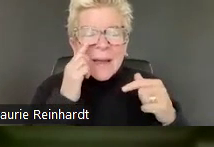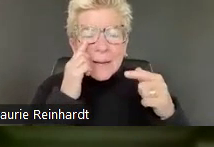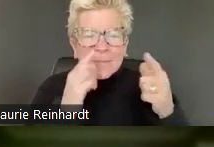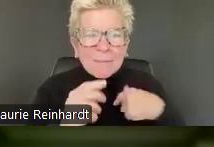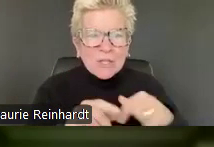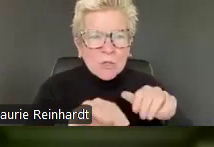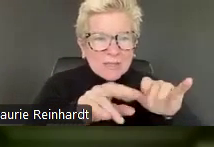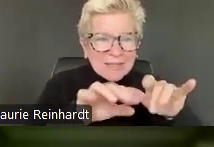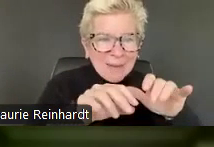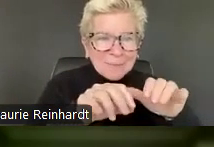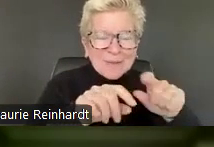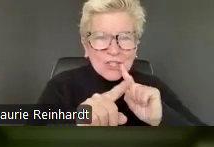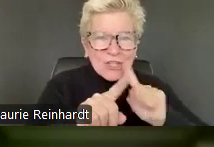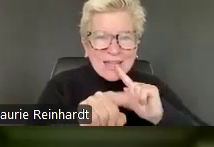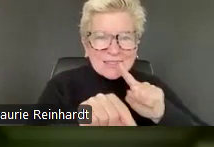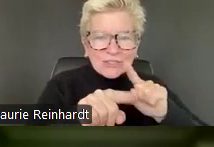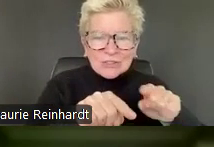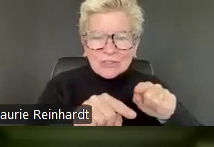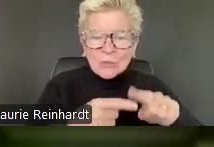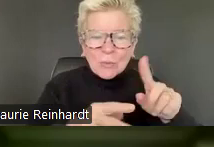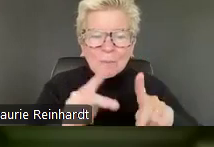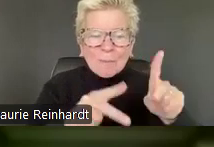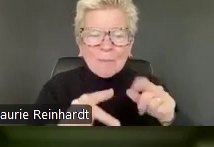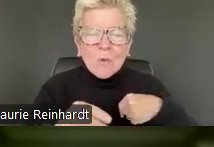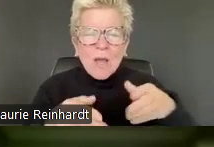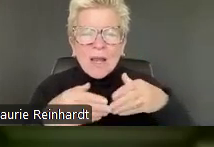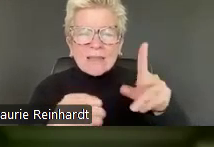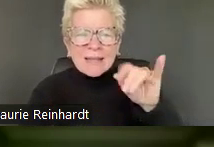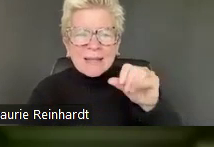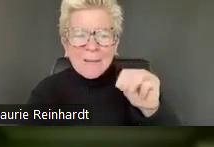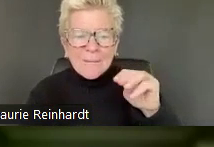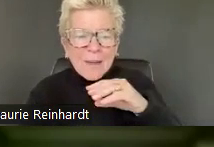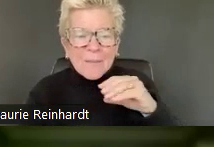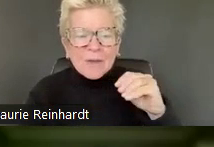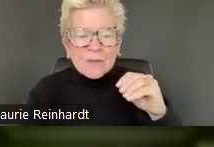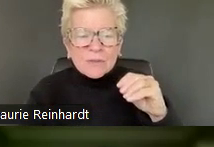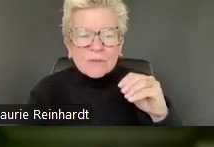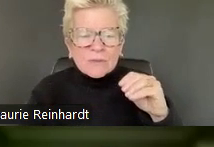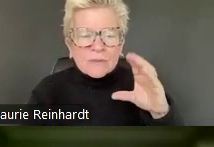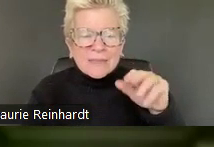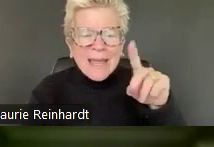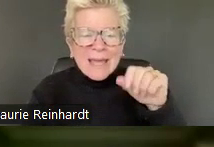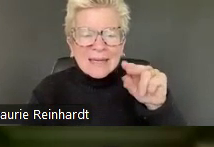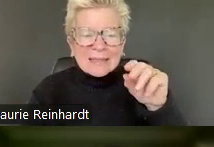to let Candace share for a little bit about an example from Core Construction. And so Candace,